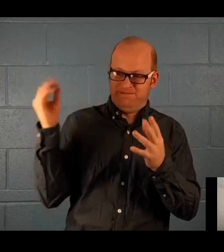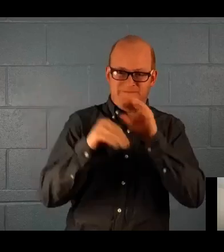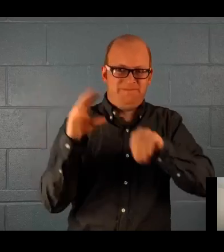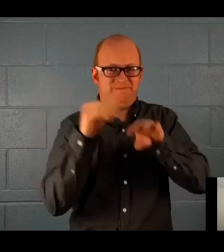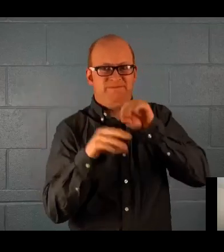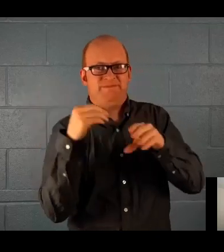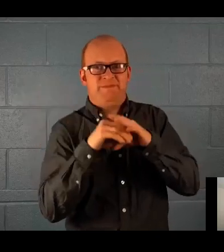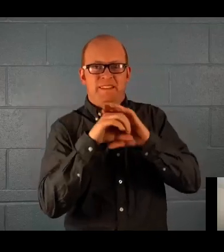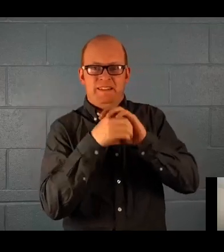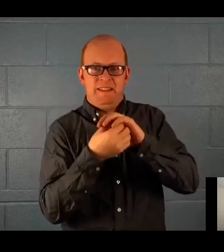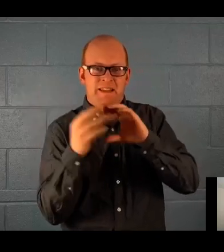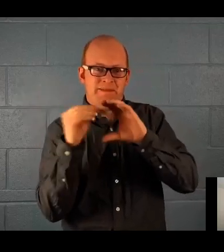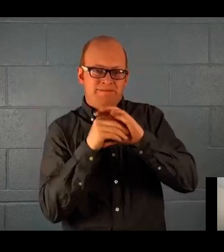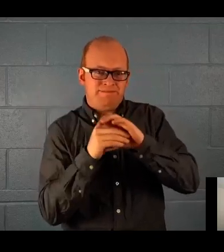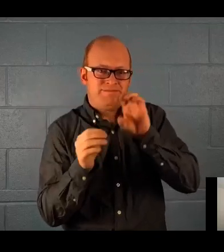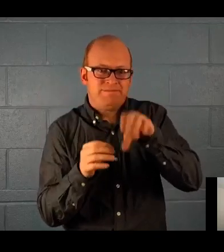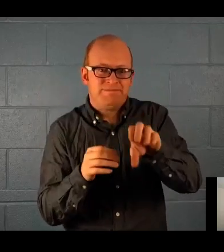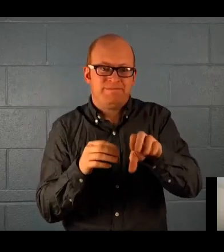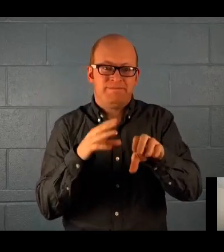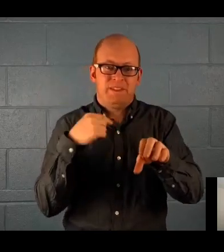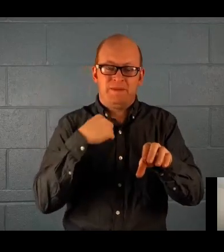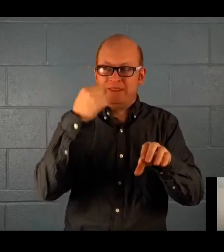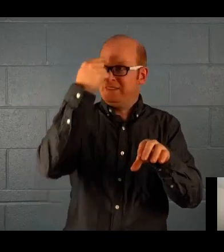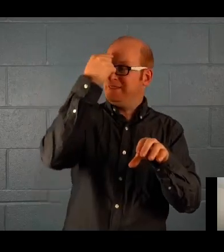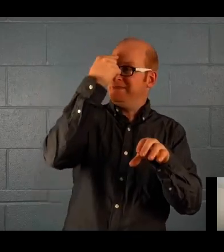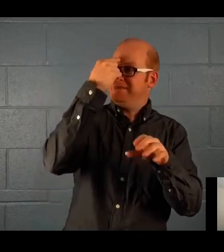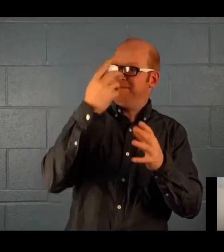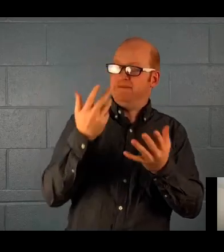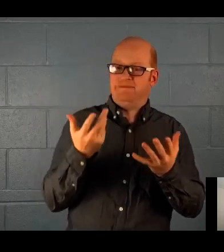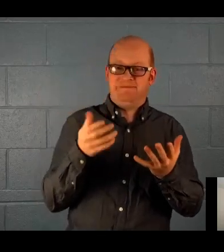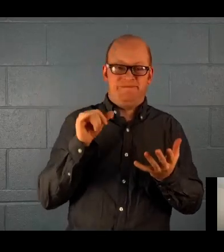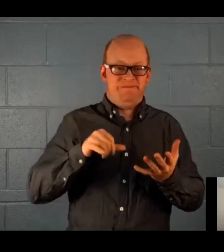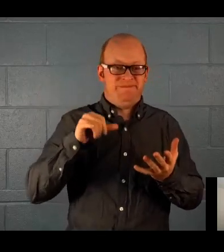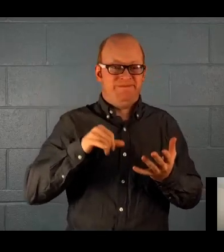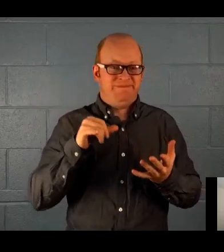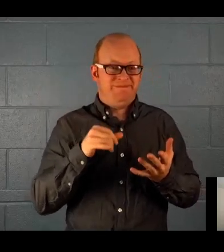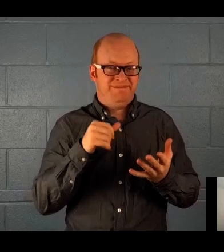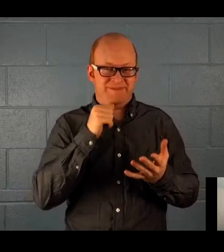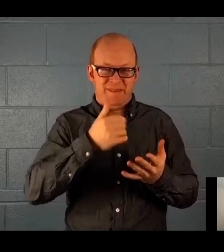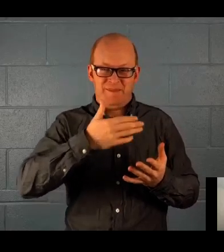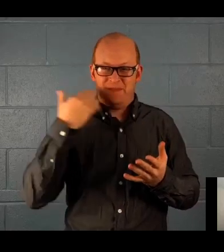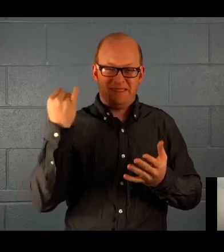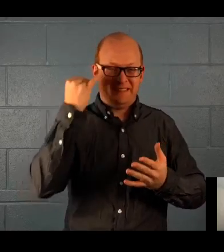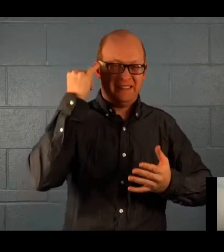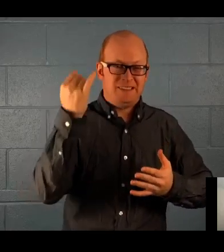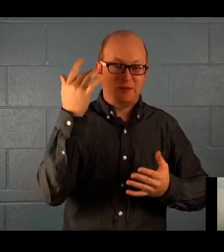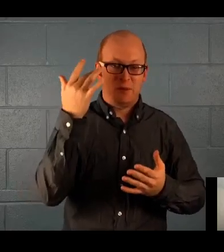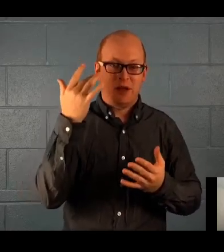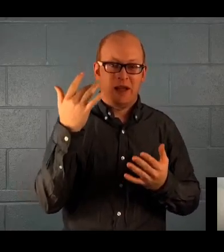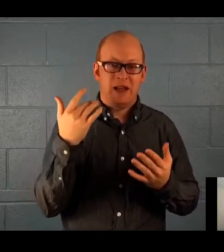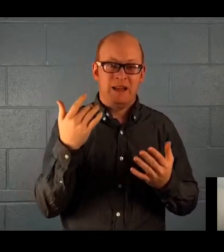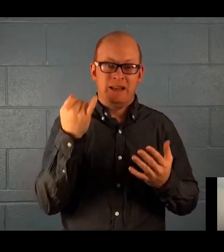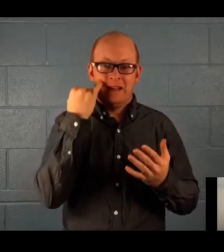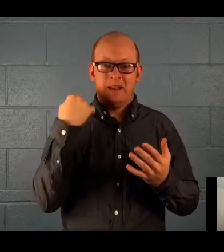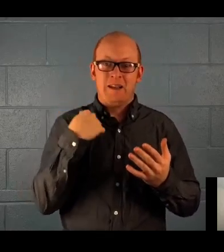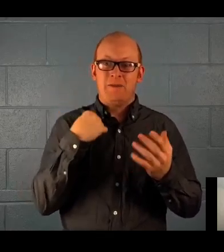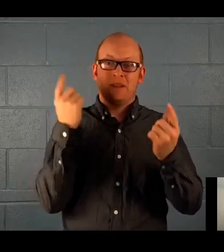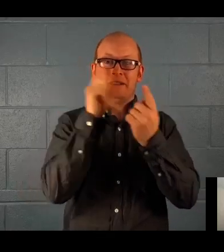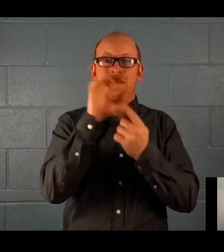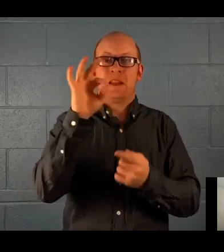And we thought to ourselves, this probably isn't the best idea if we're pushing forward to the clinic. Because if you approach the FDA and you say,